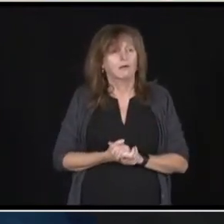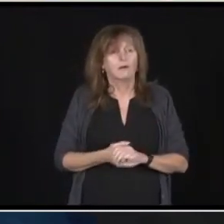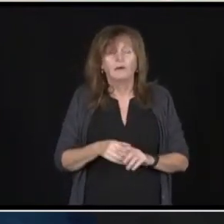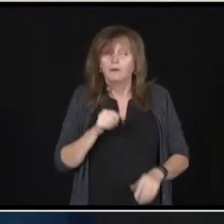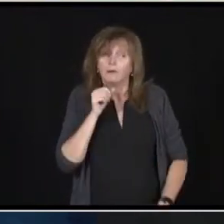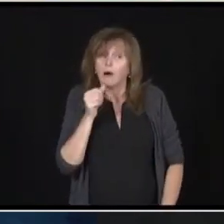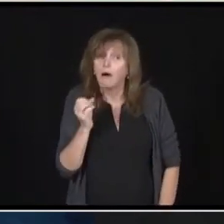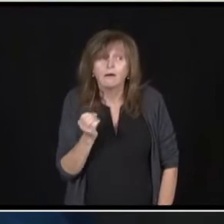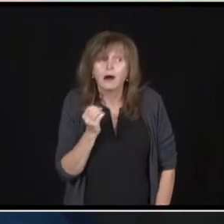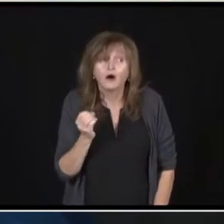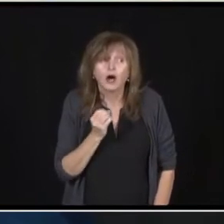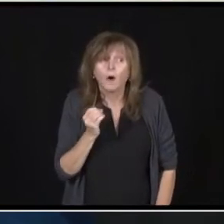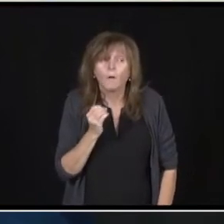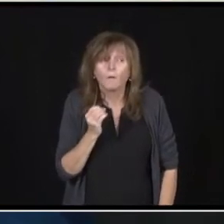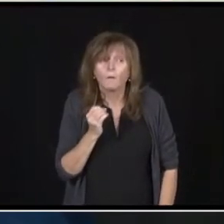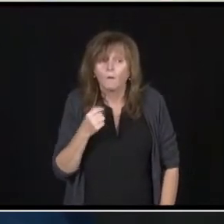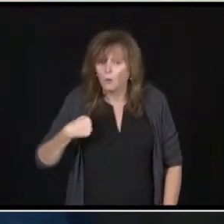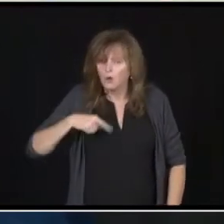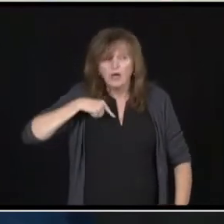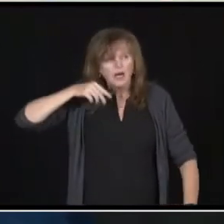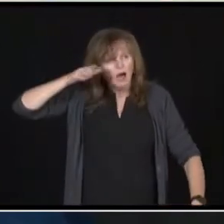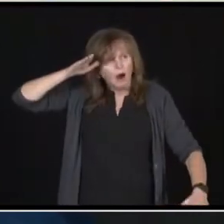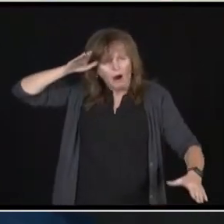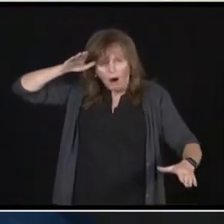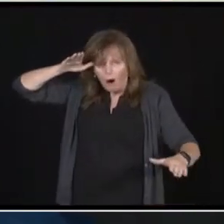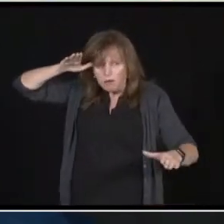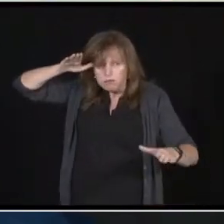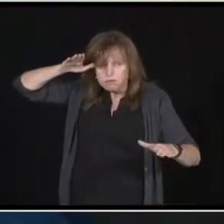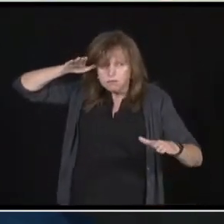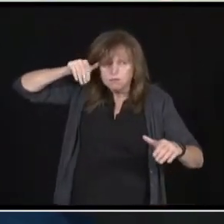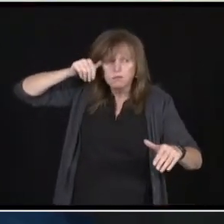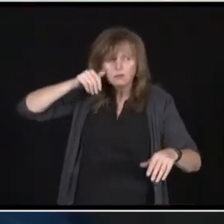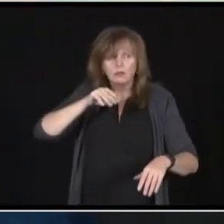because we are taking everybody's but with testing. We are working collaboratively with the